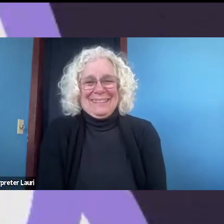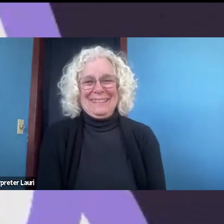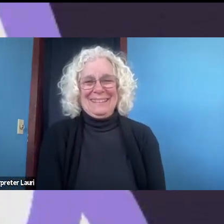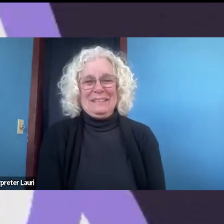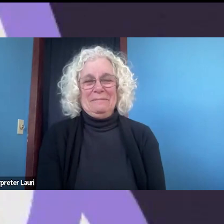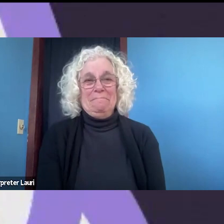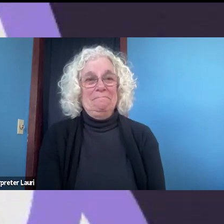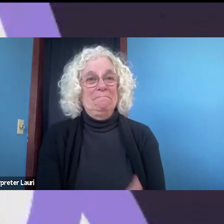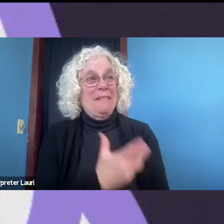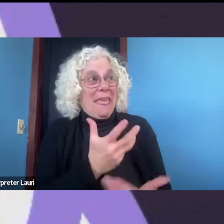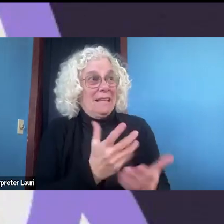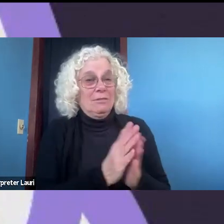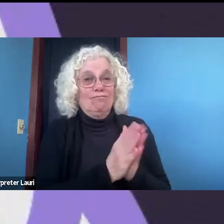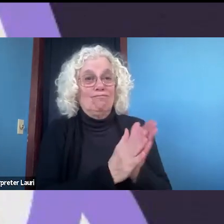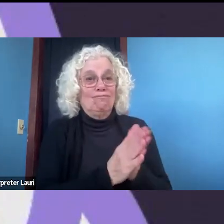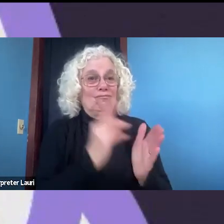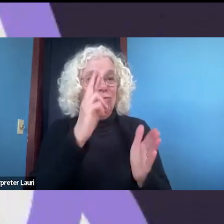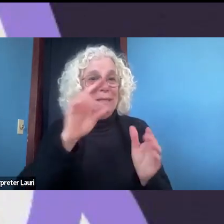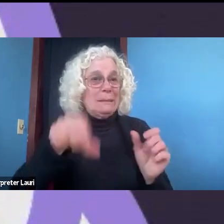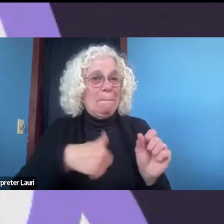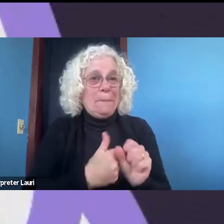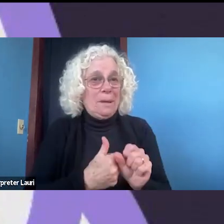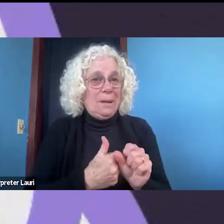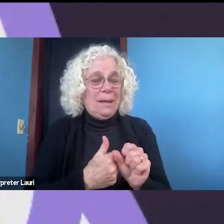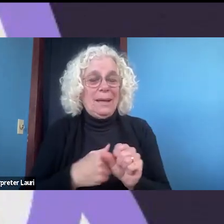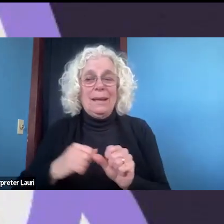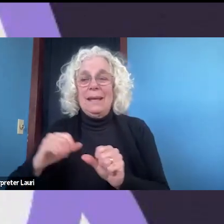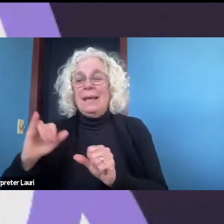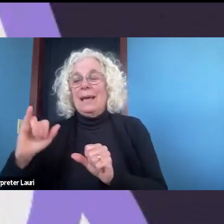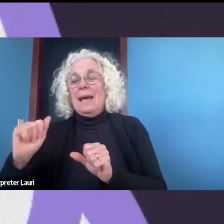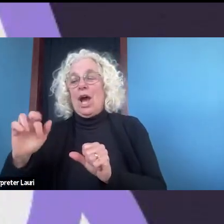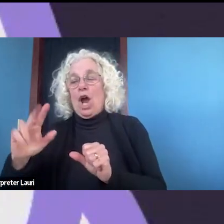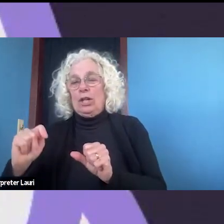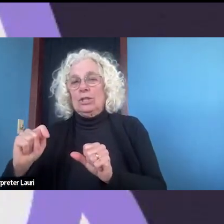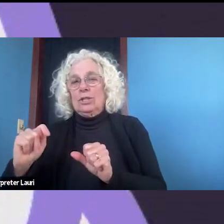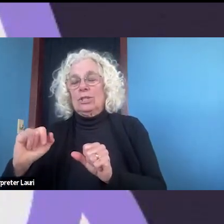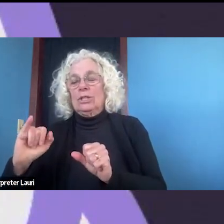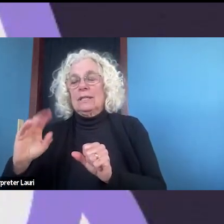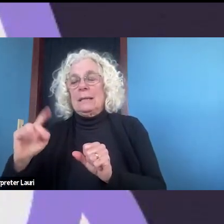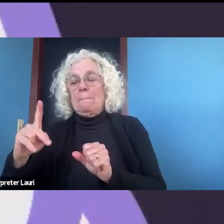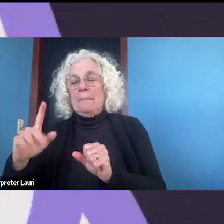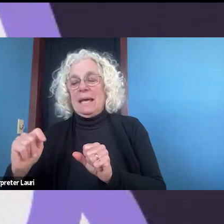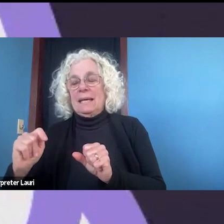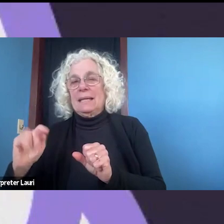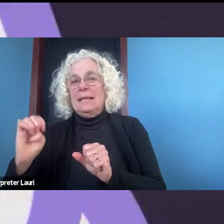of the impetus for the arts impact explorer. Next, I'm going to have my colleague, Mital Lyons Warren,